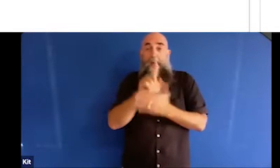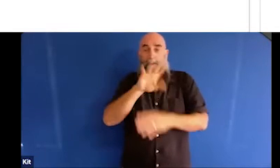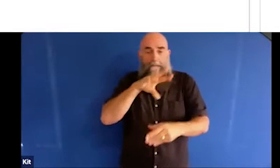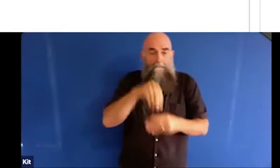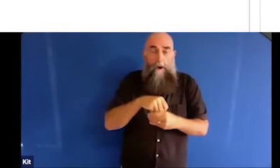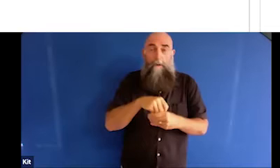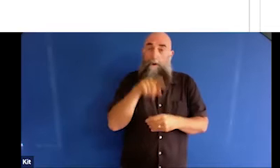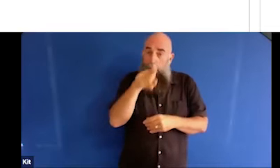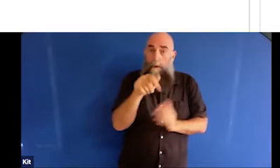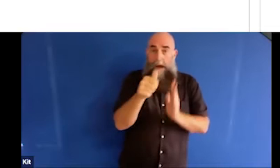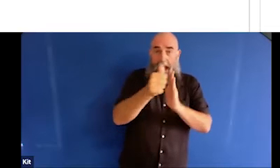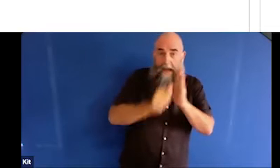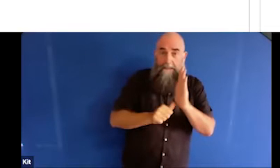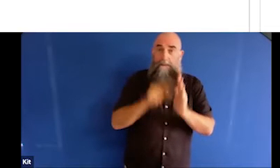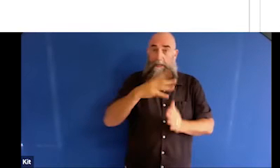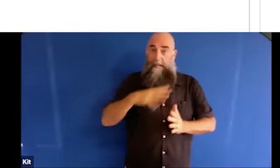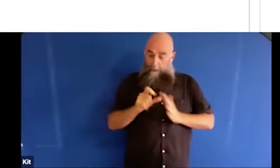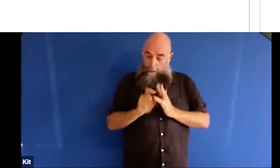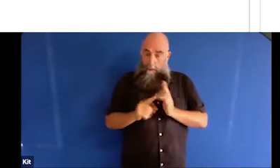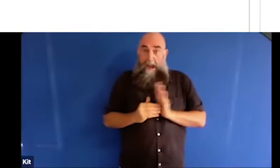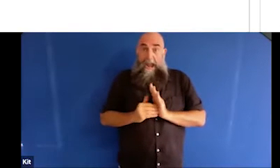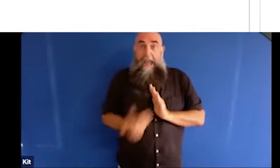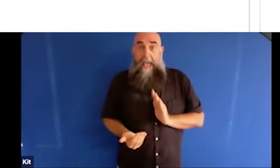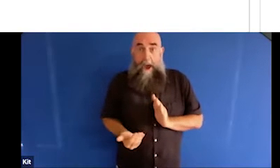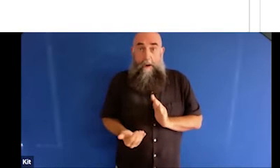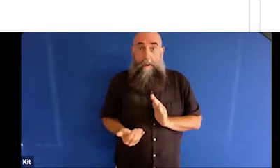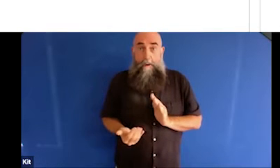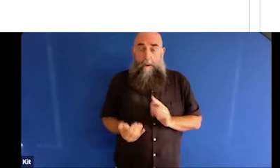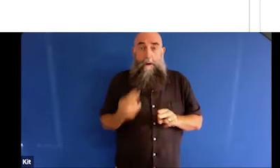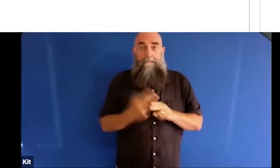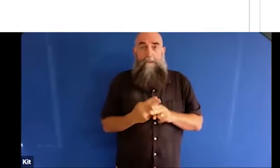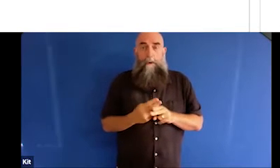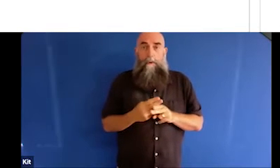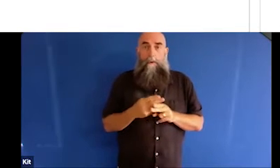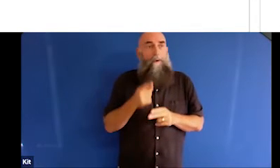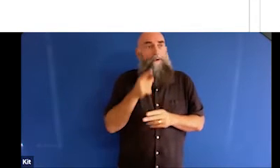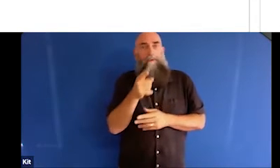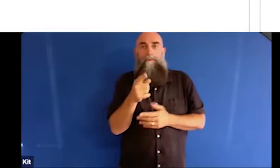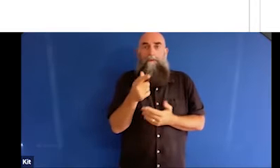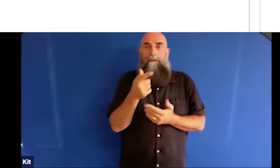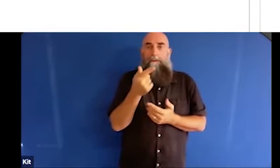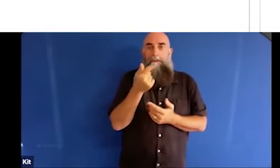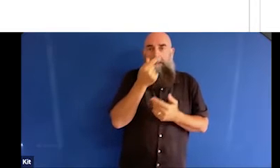you need to do this right now to make the most of your career progression, for example.